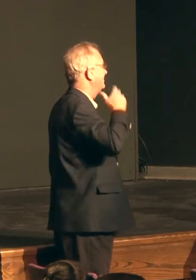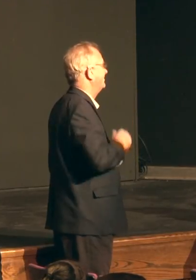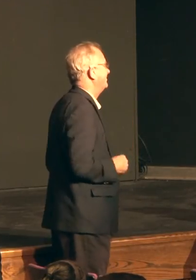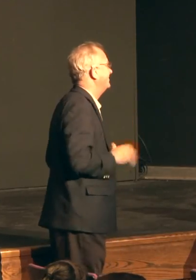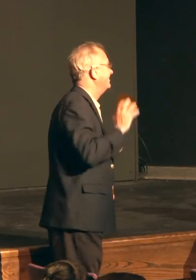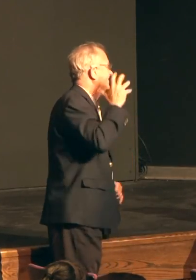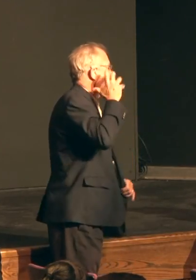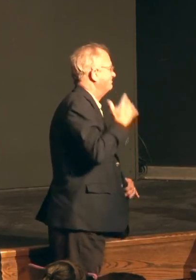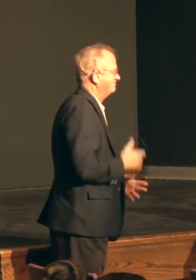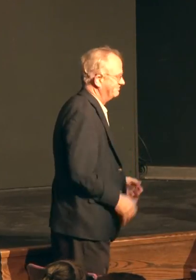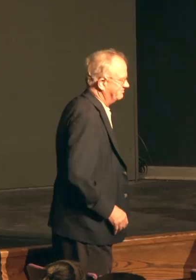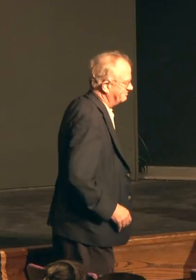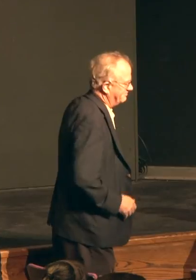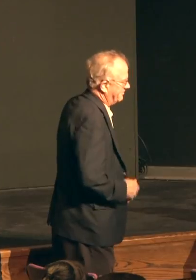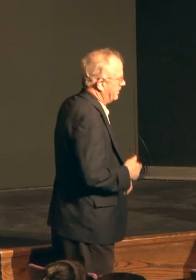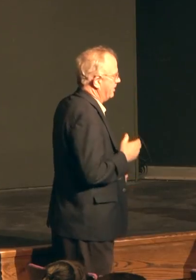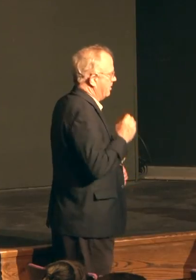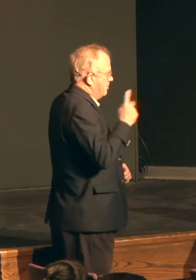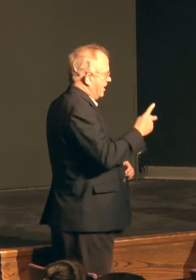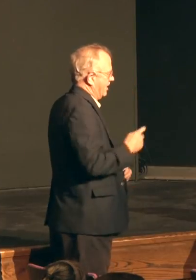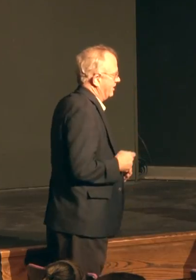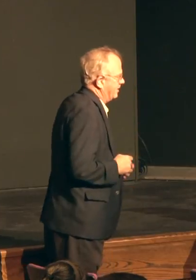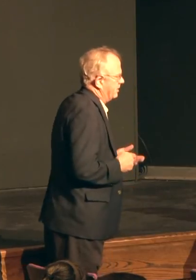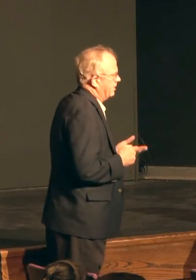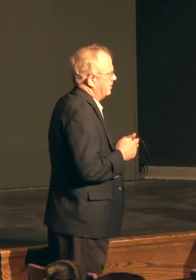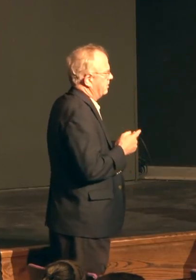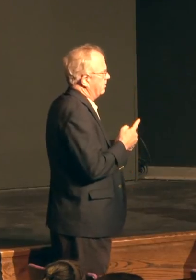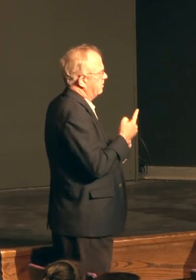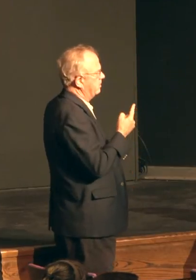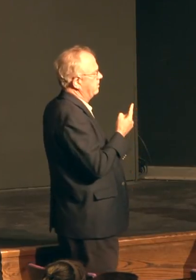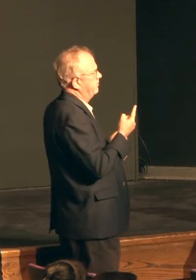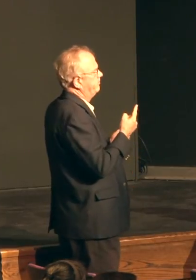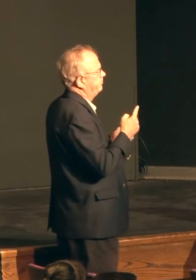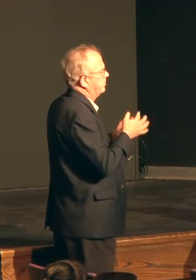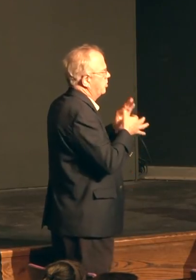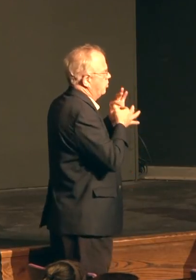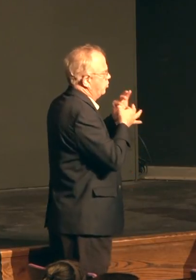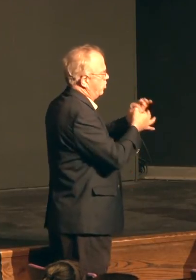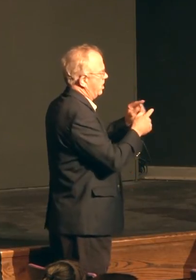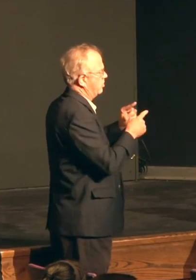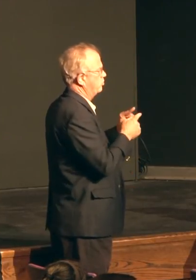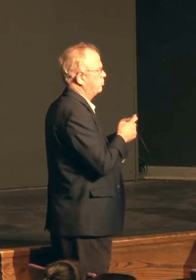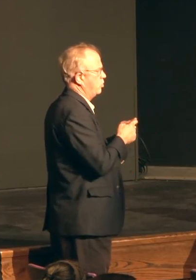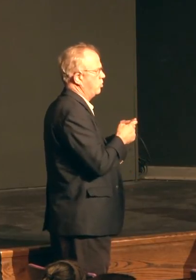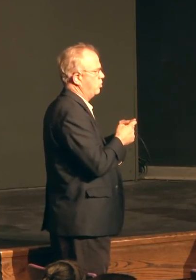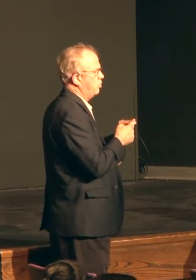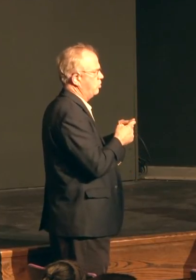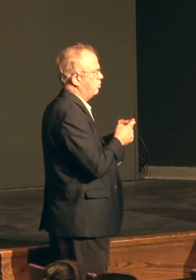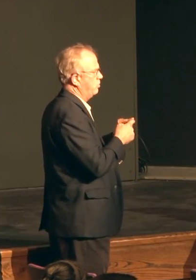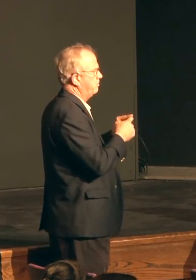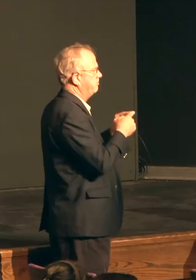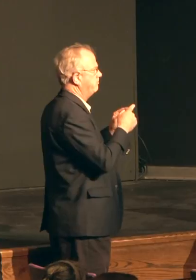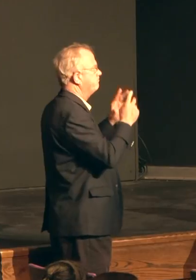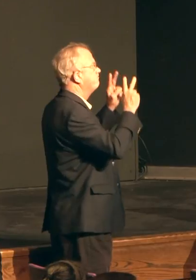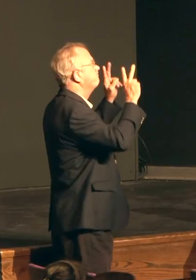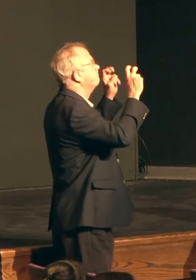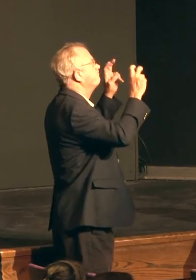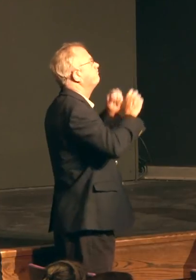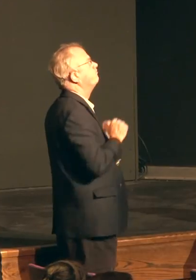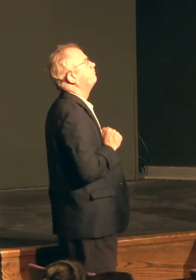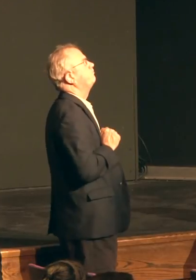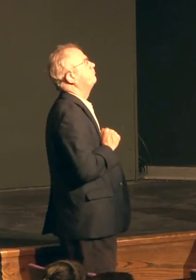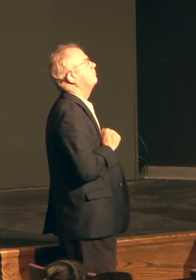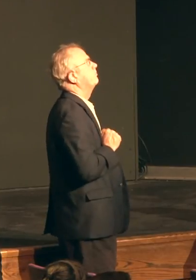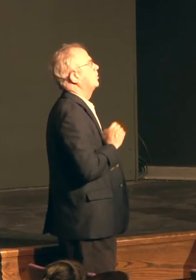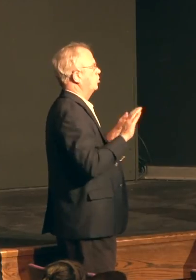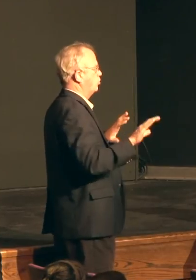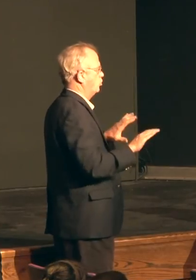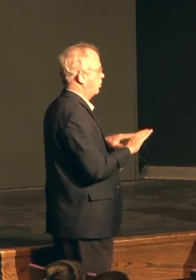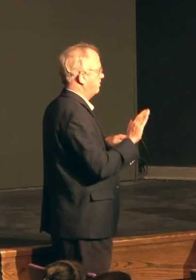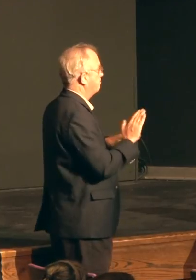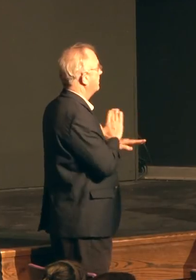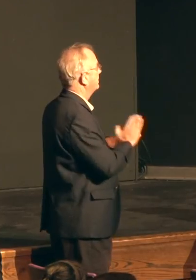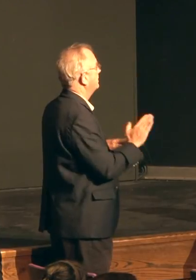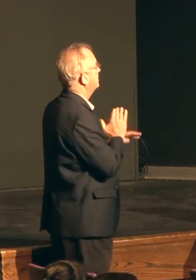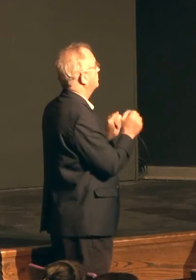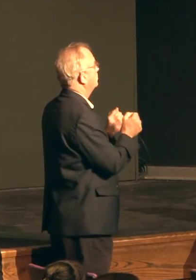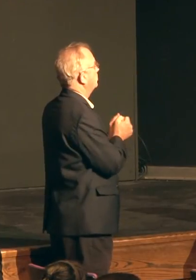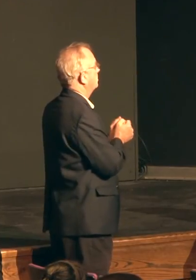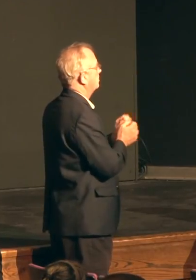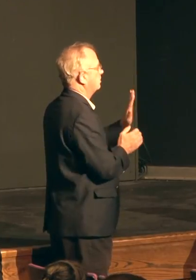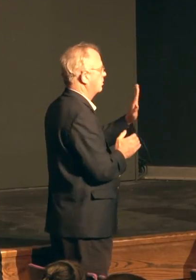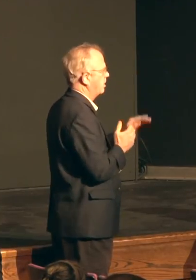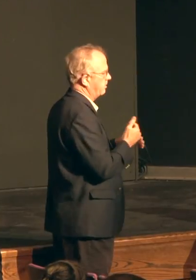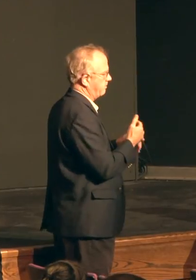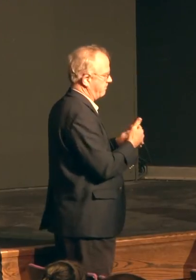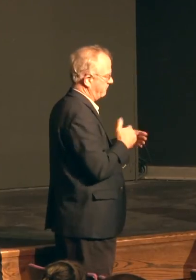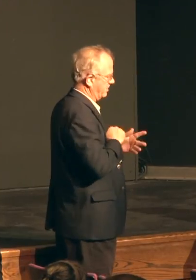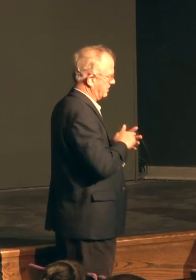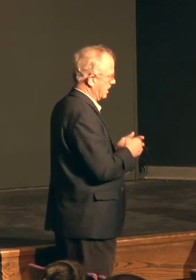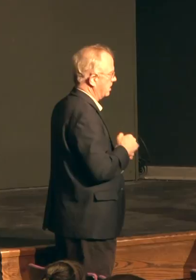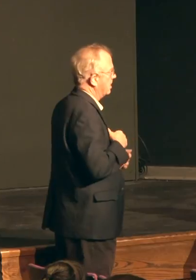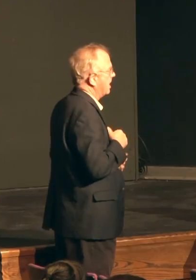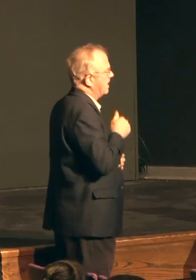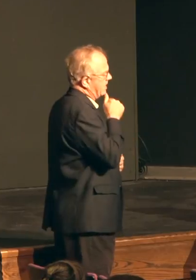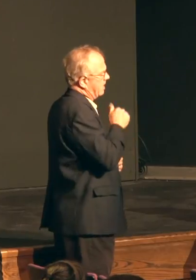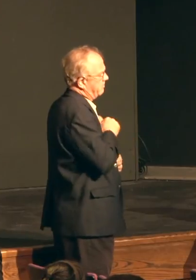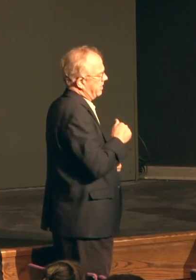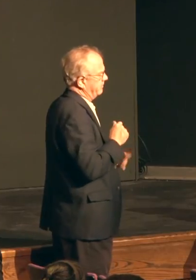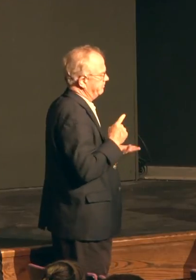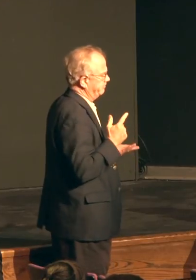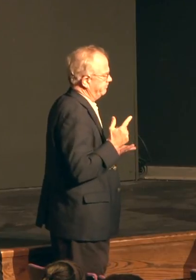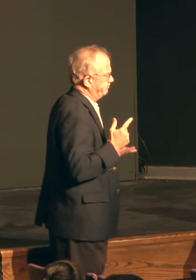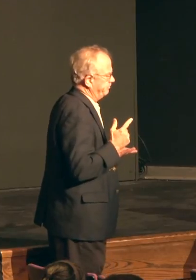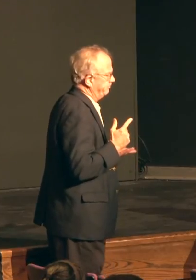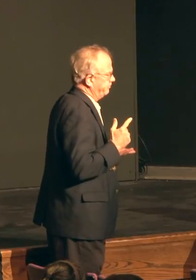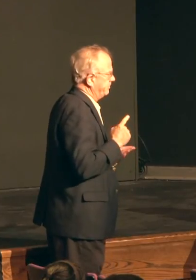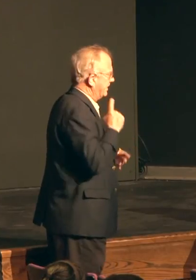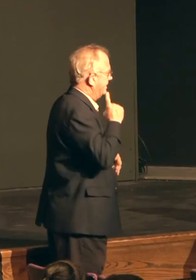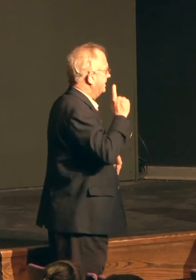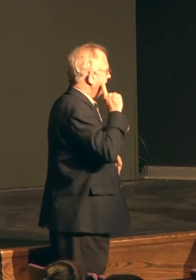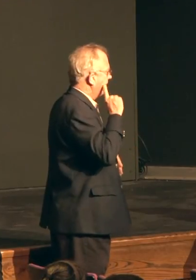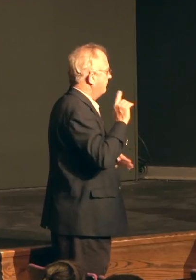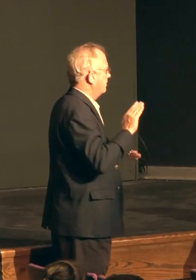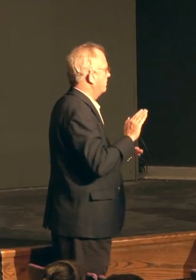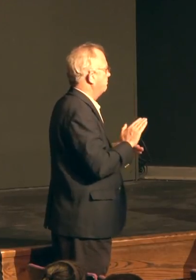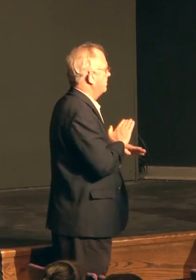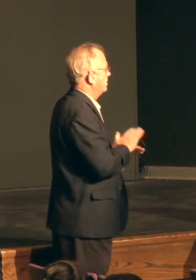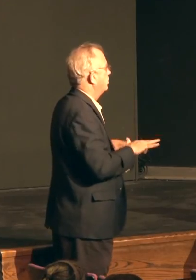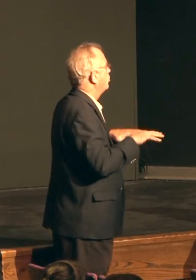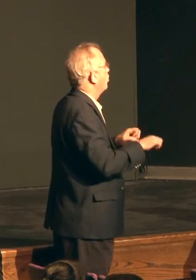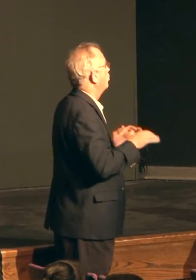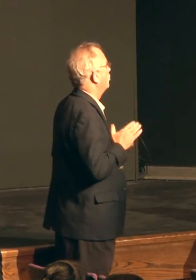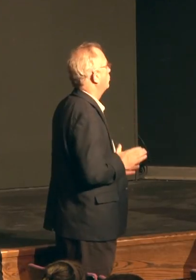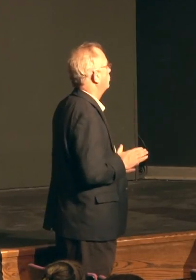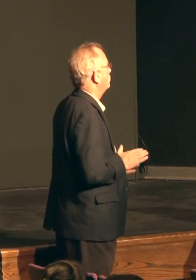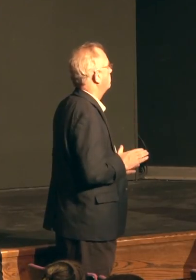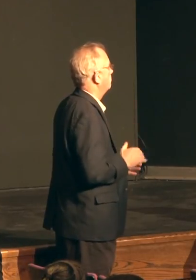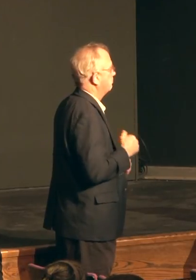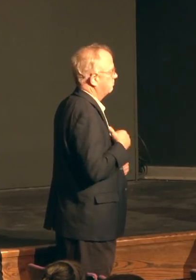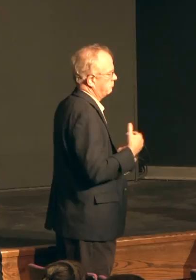is my sign name. With regard to...let me start with,